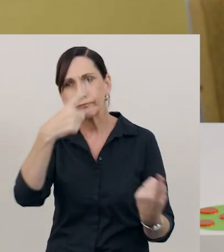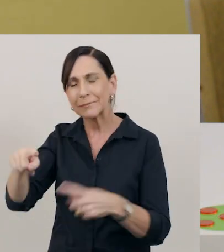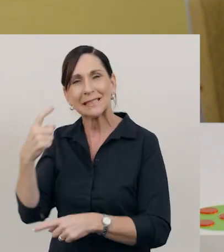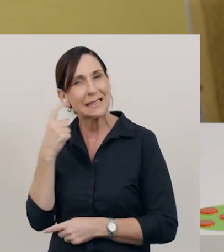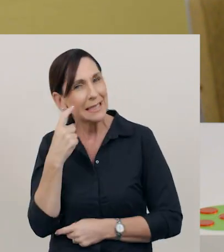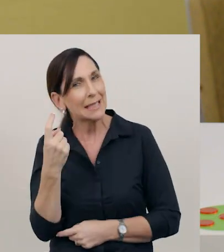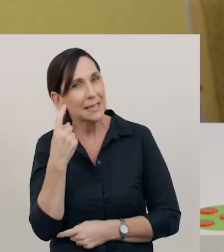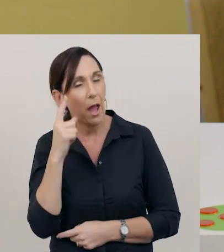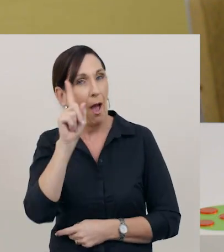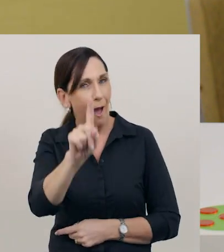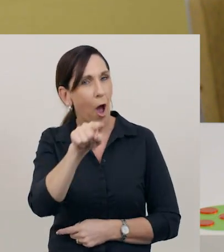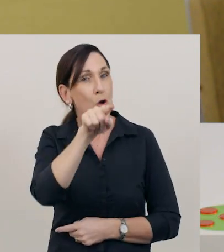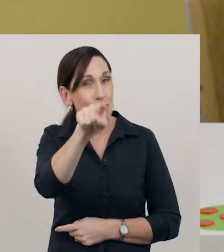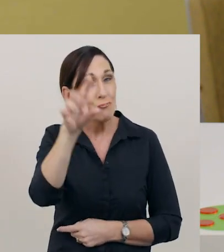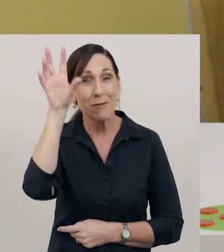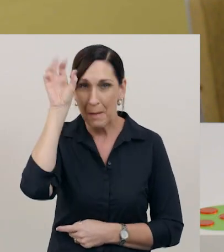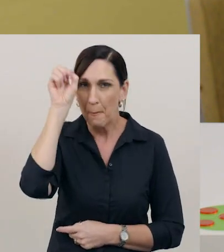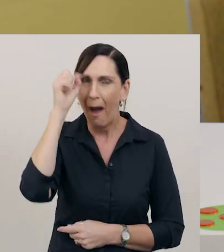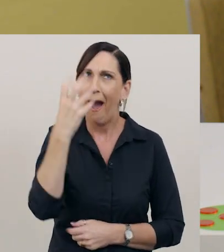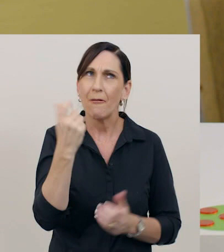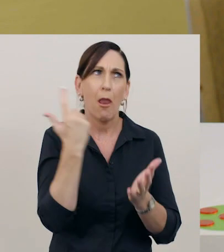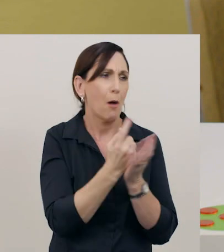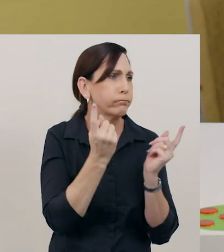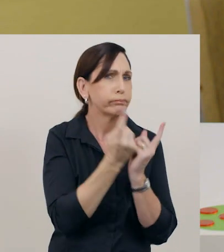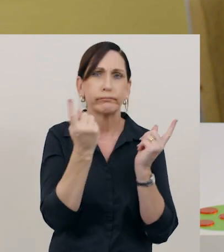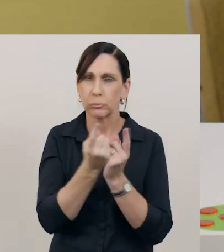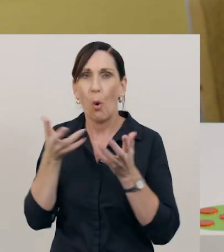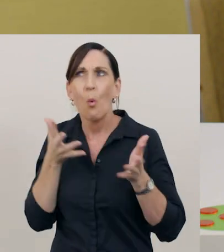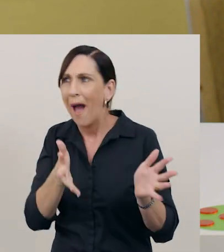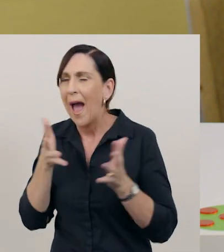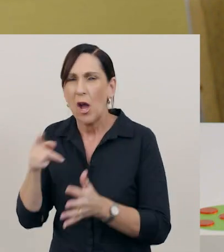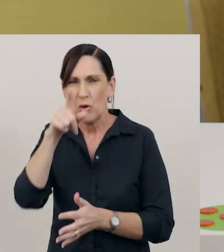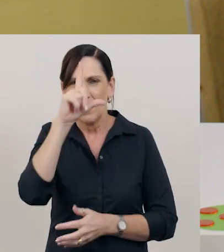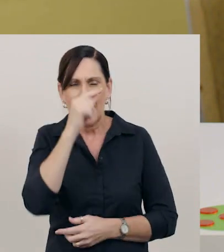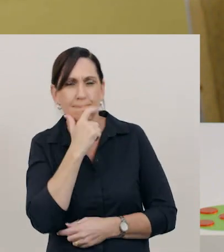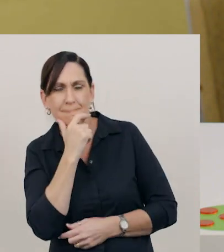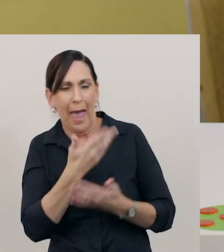Remember, there are many efficient strategies you could use to add numbers.